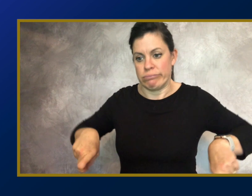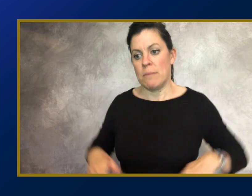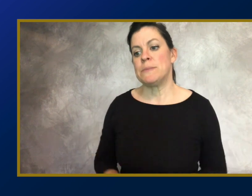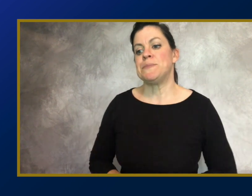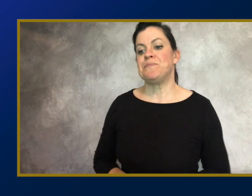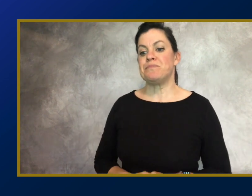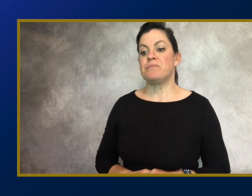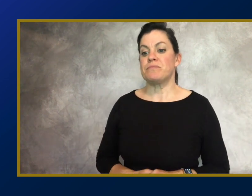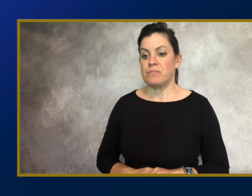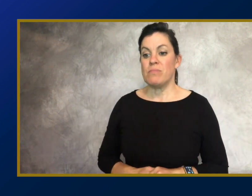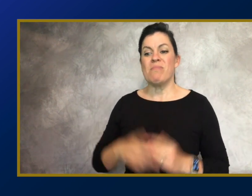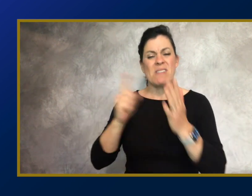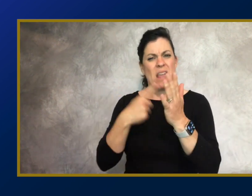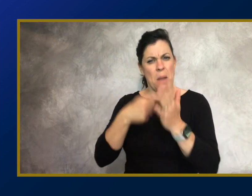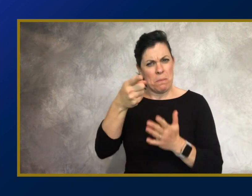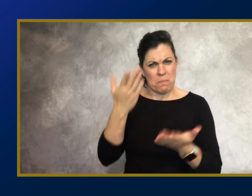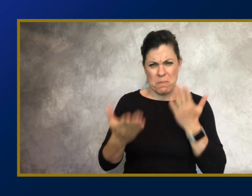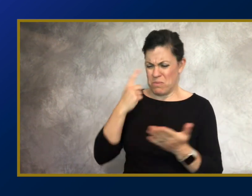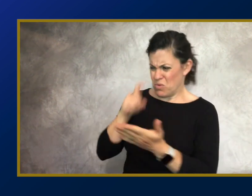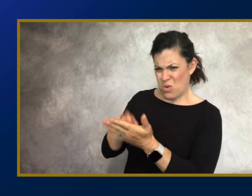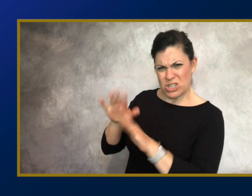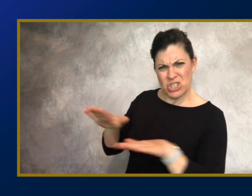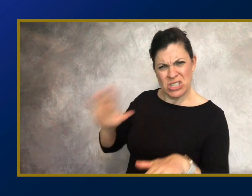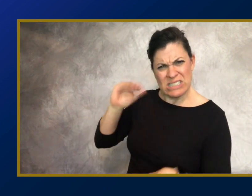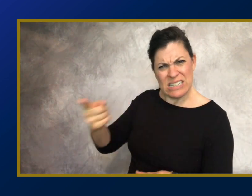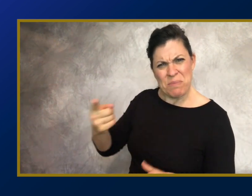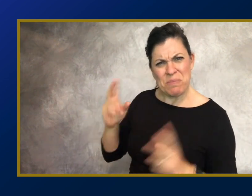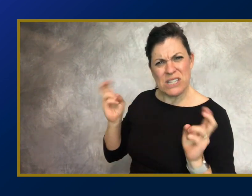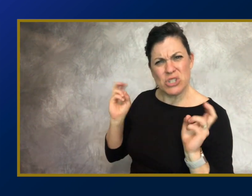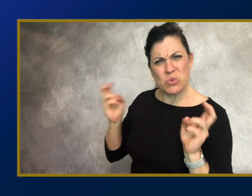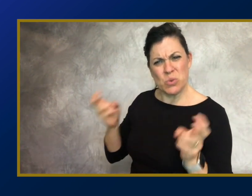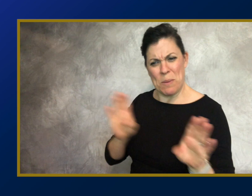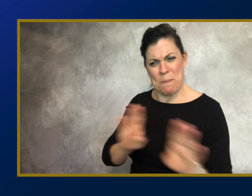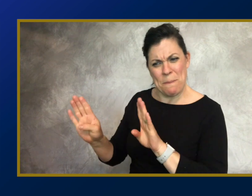classroom who's squirmy, who's slouching down, who's not paying attention, who's laying over